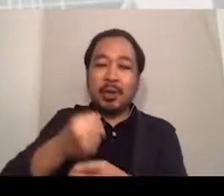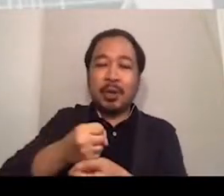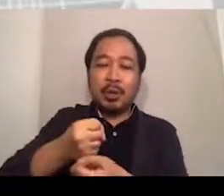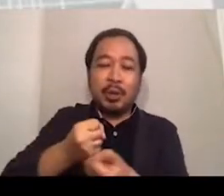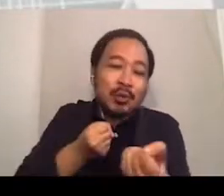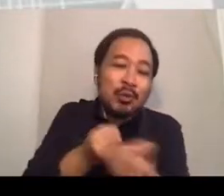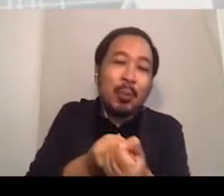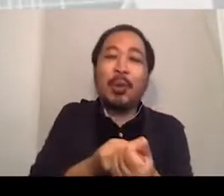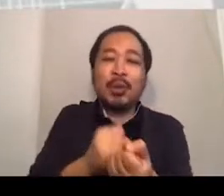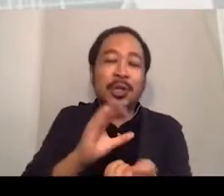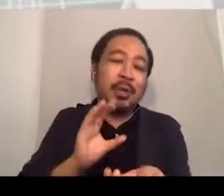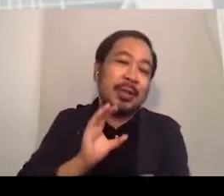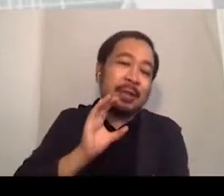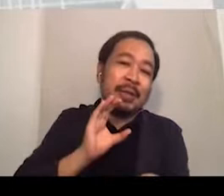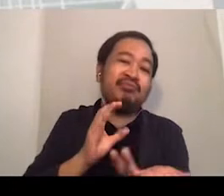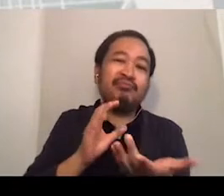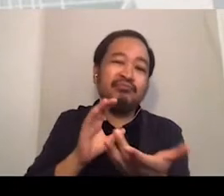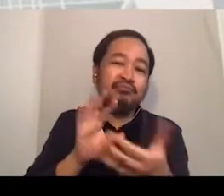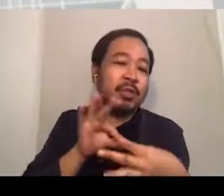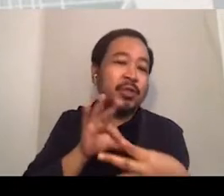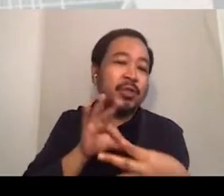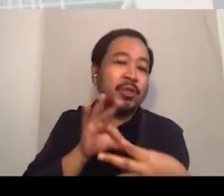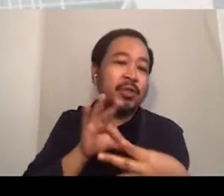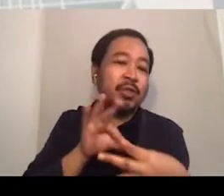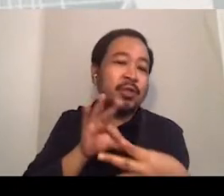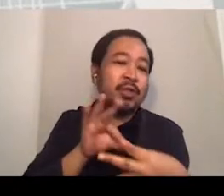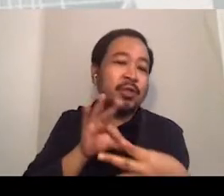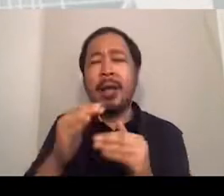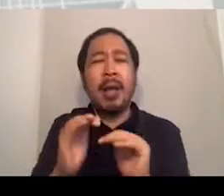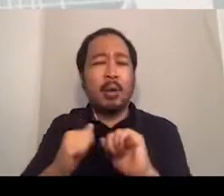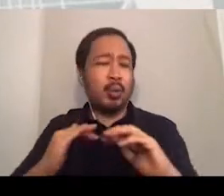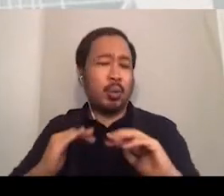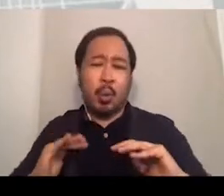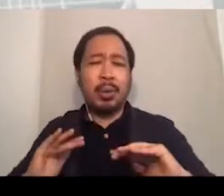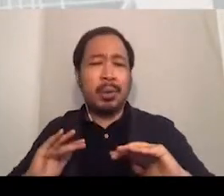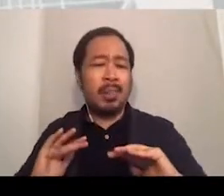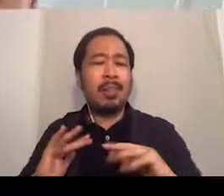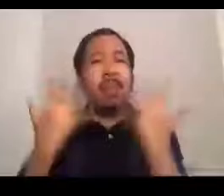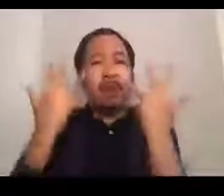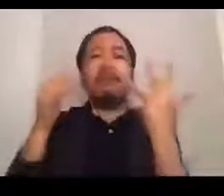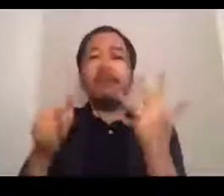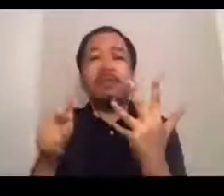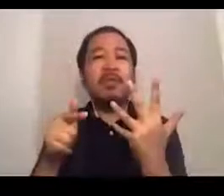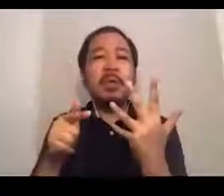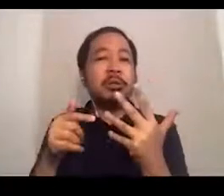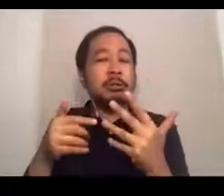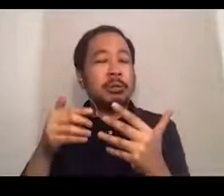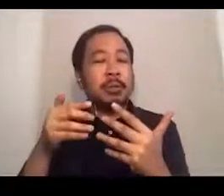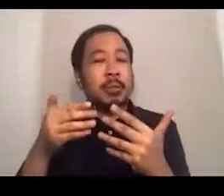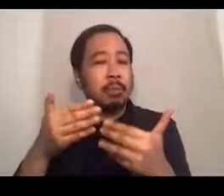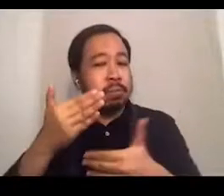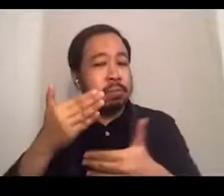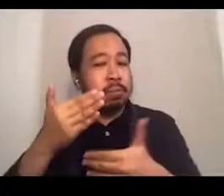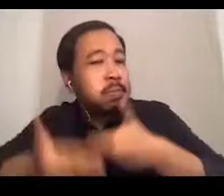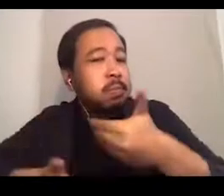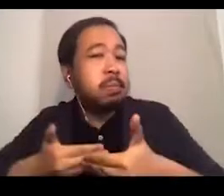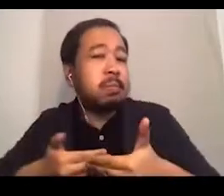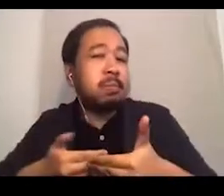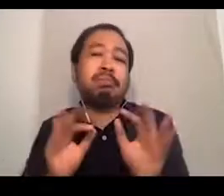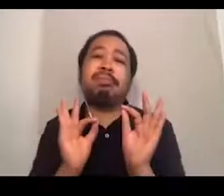And next we have Mr. Victor Pineda, who is the President of World Enabled and Co-Chair of Cities for a Global Platform